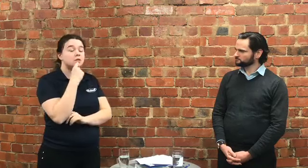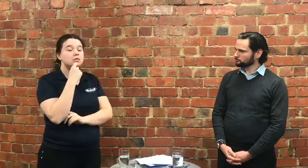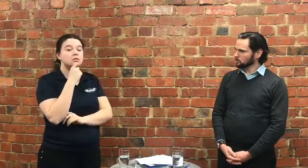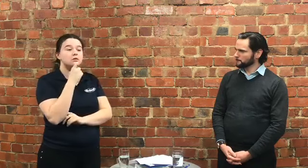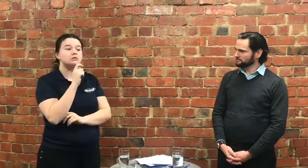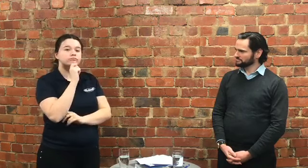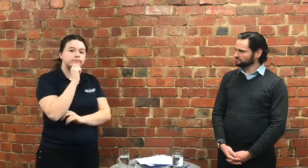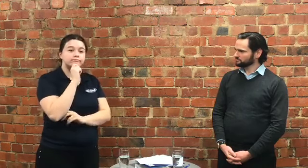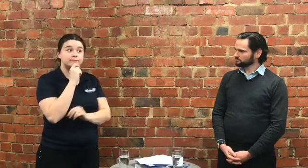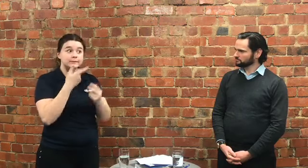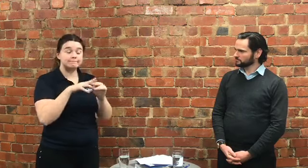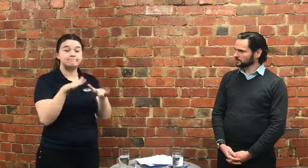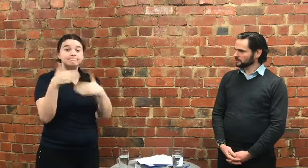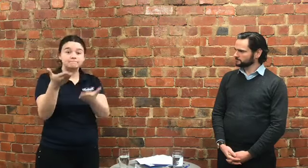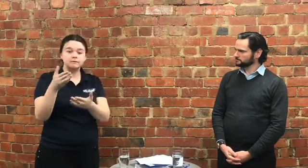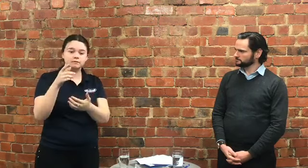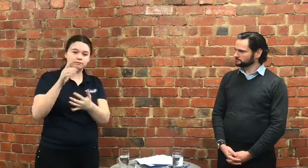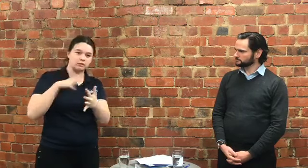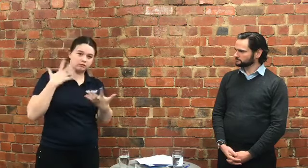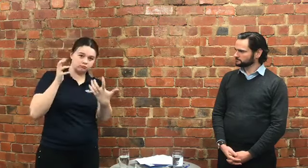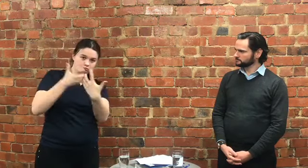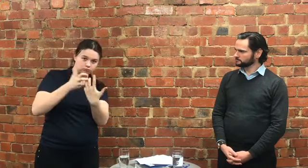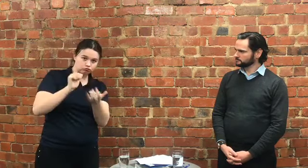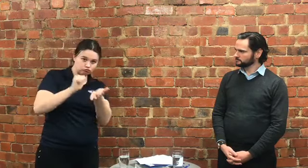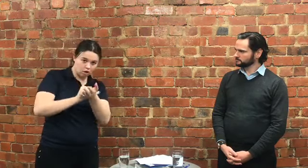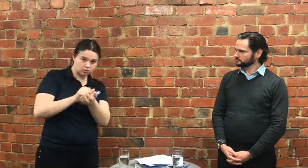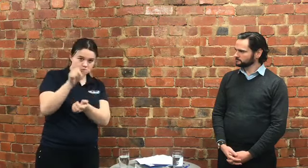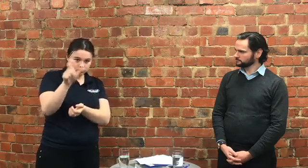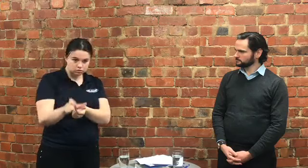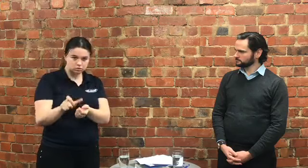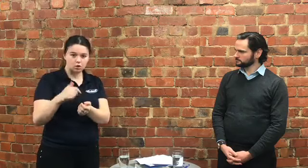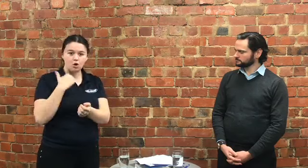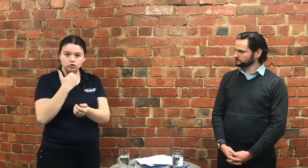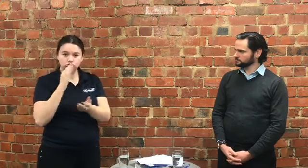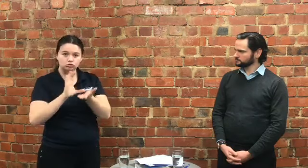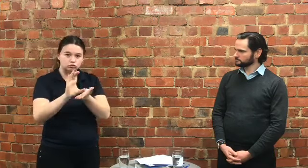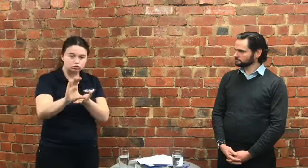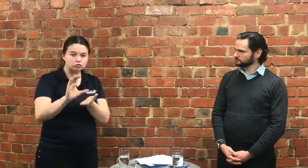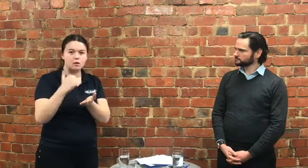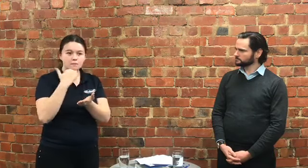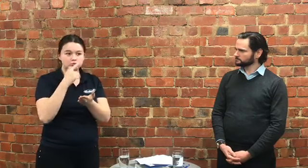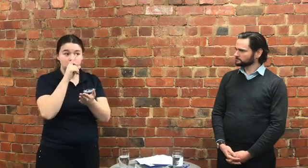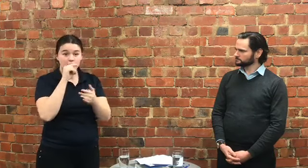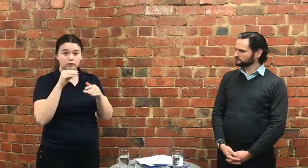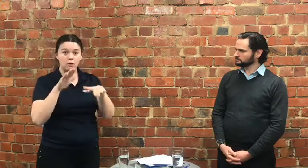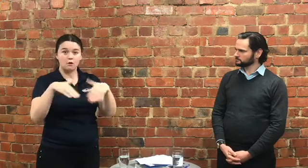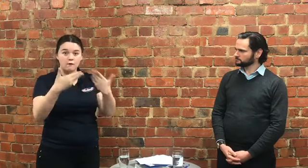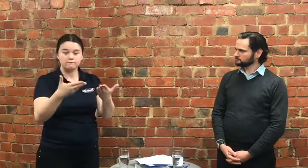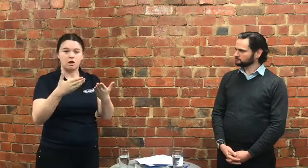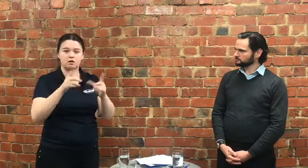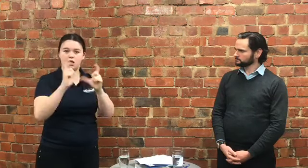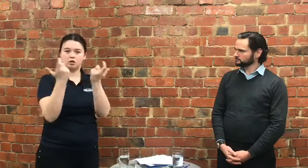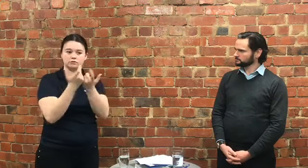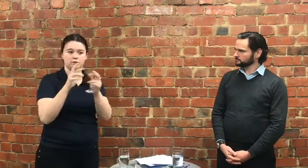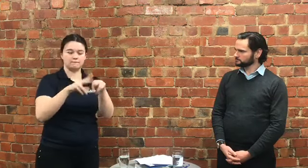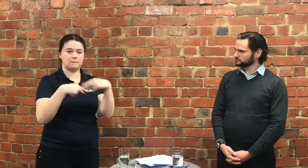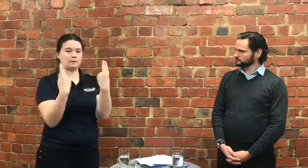that you're wanting your family to learn Auslan to communicate with you. So, the planner will be then looking at what